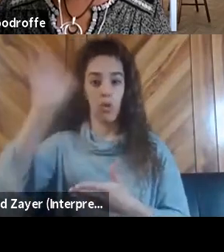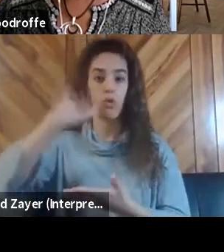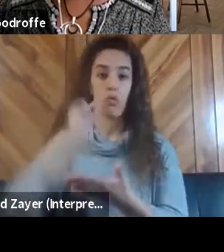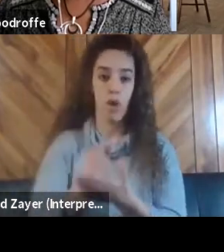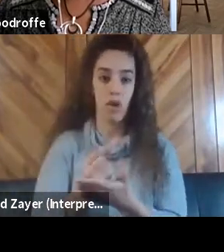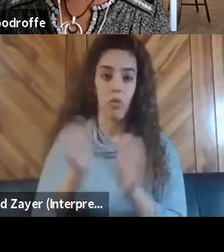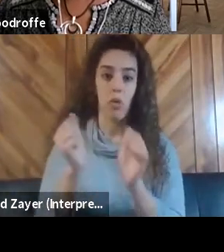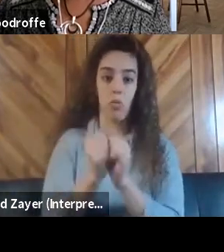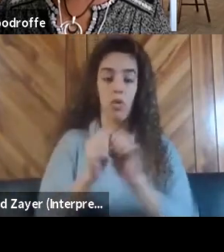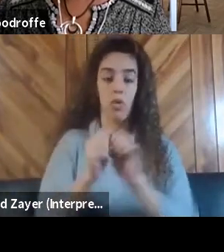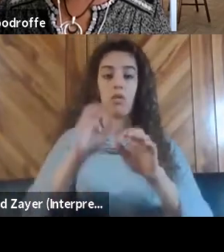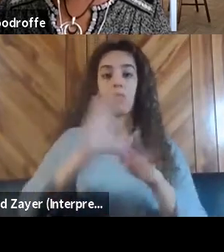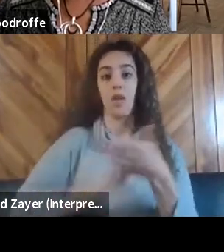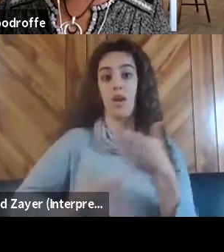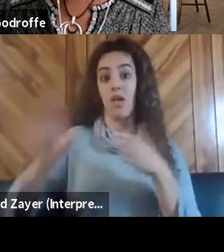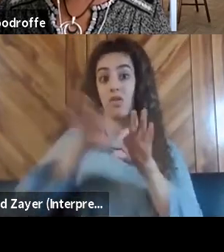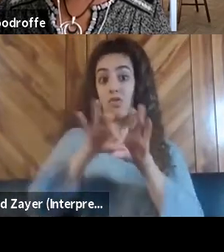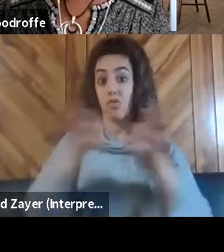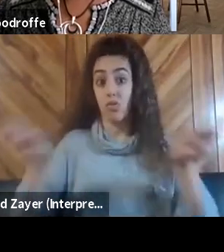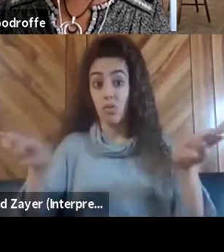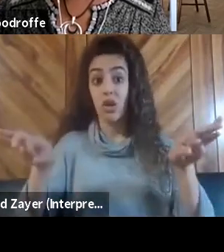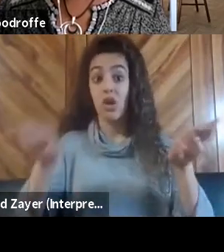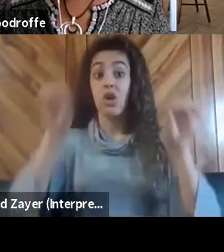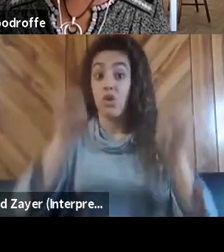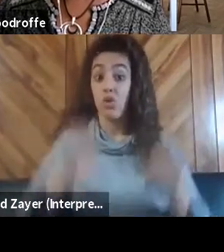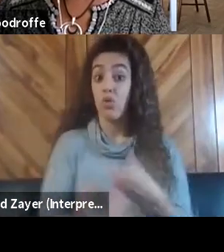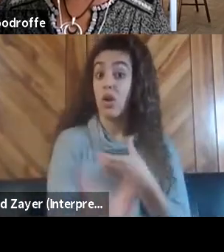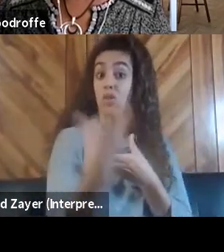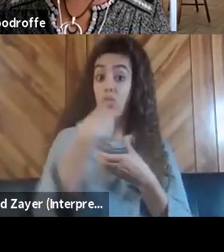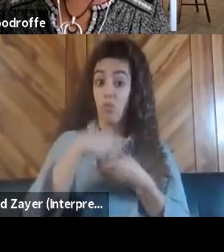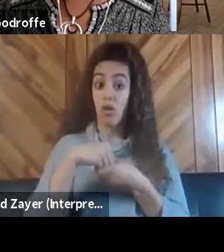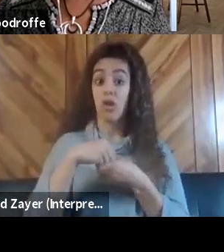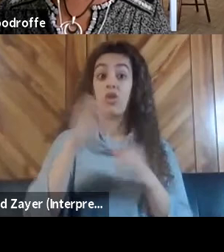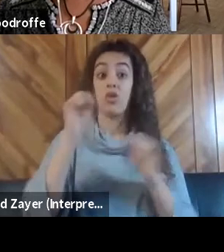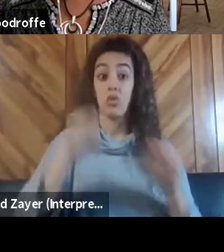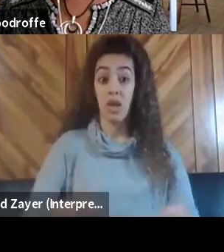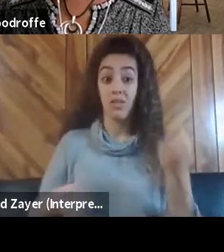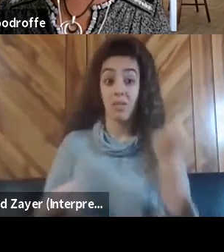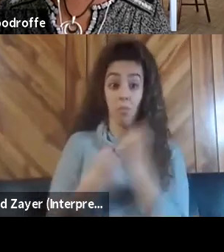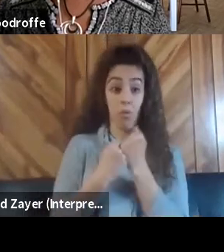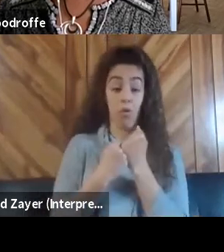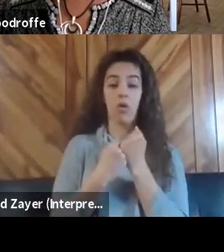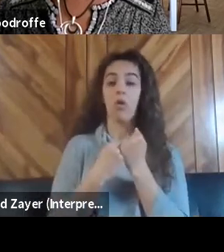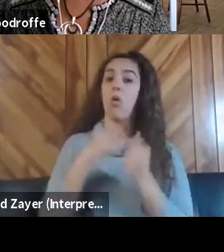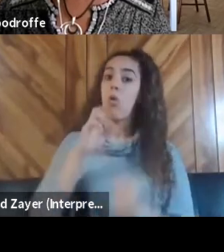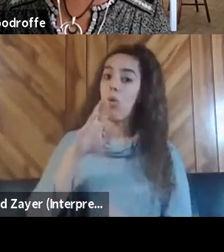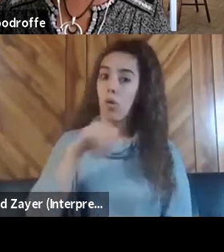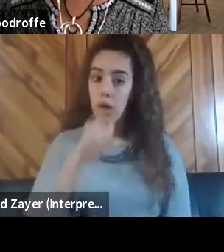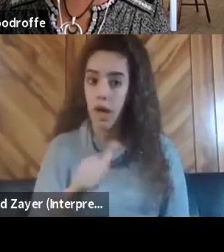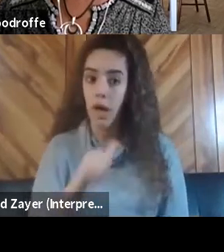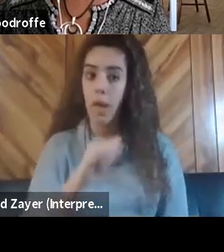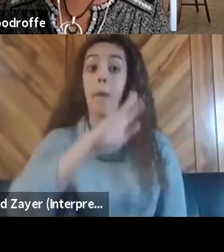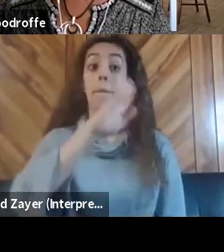or you can't be with me, but I am the only expert on my child and you can come be a part of my village or not.